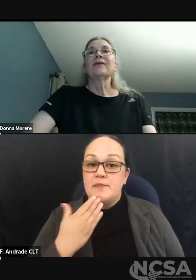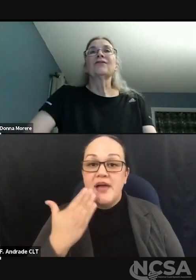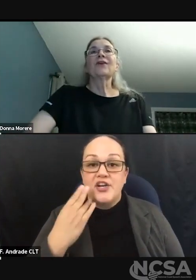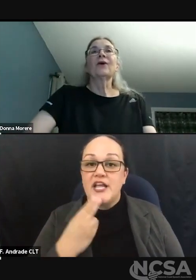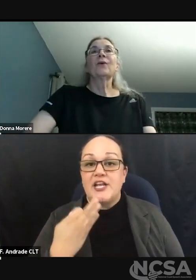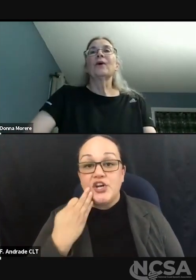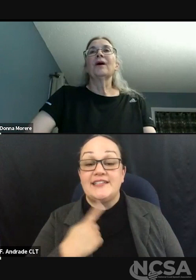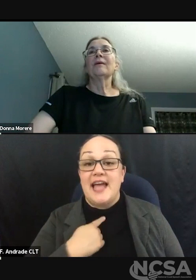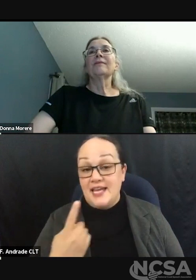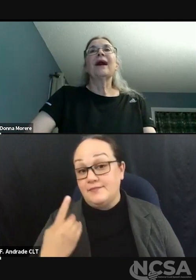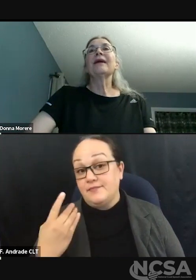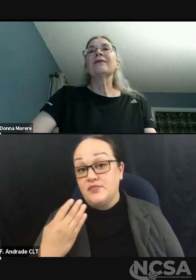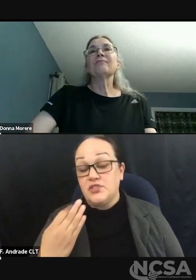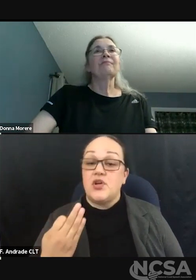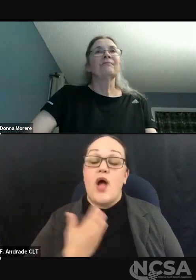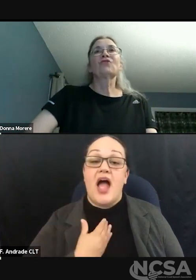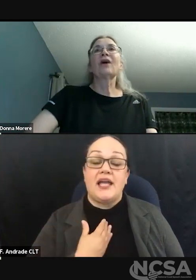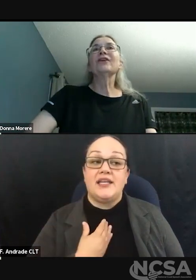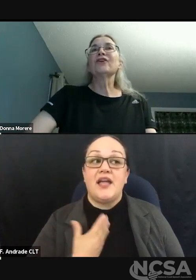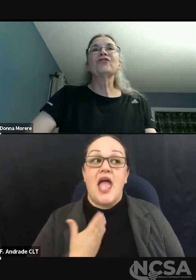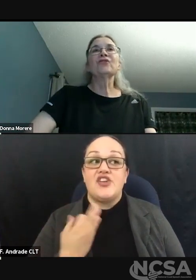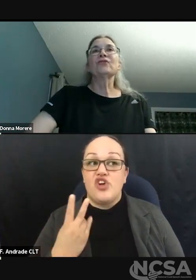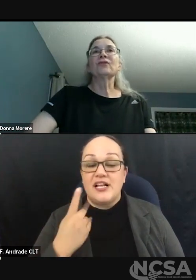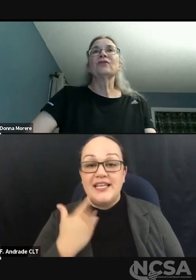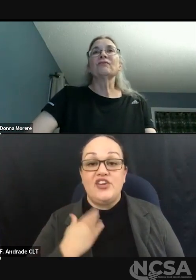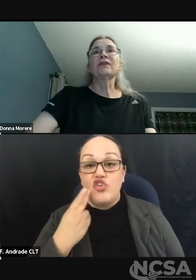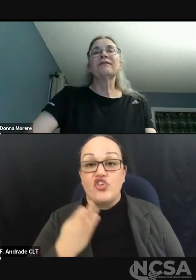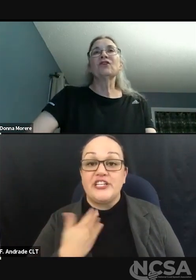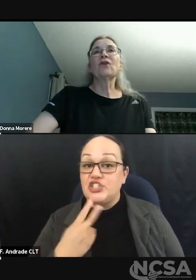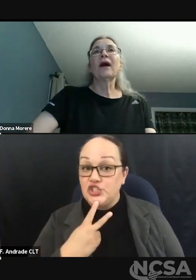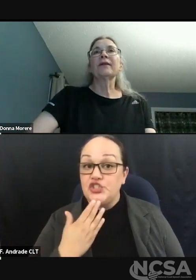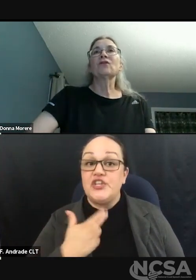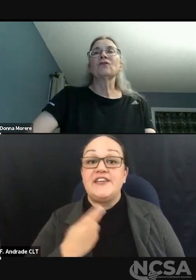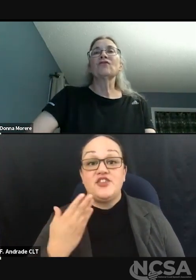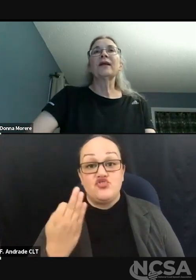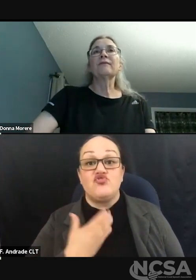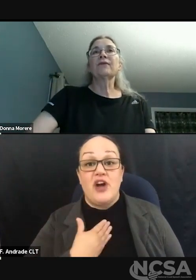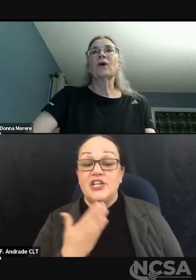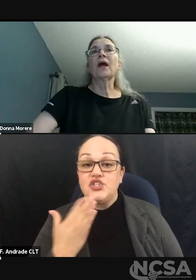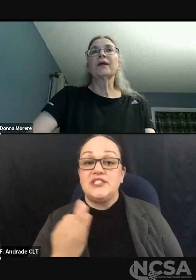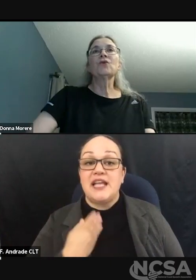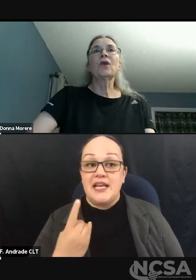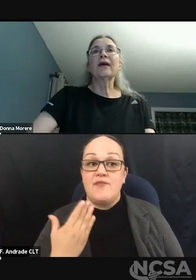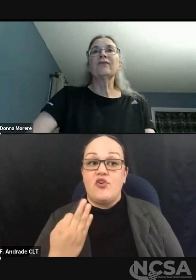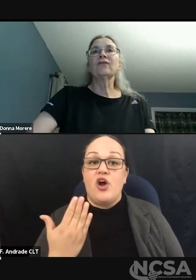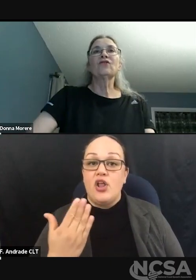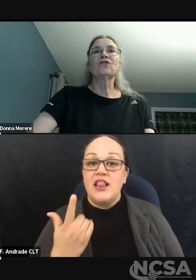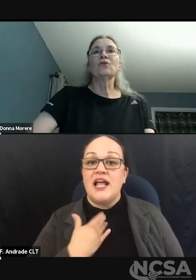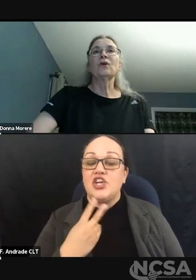So, I strongly encourage you to give it a try to sign up for online cue classes to